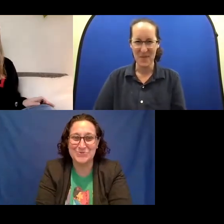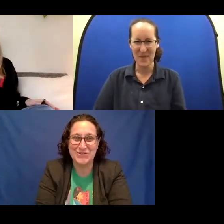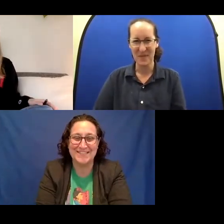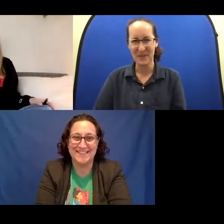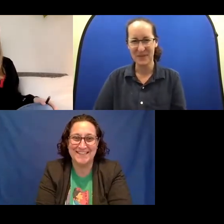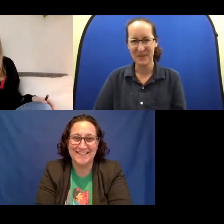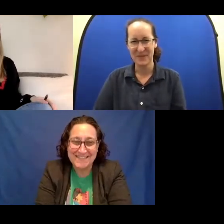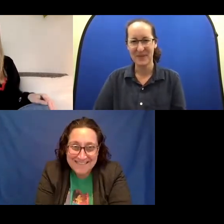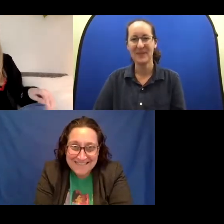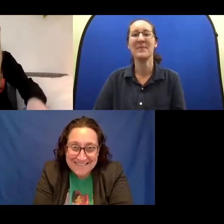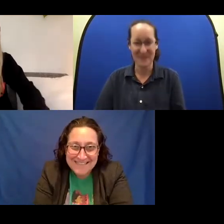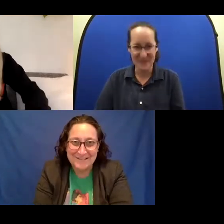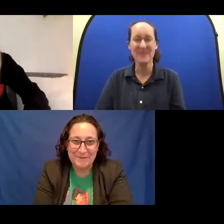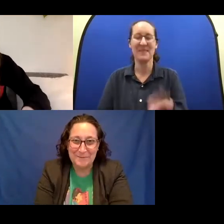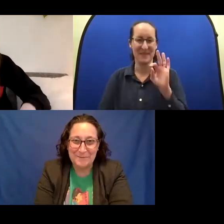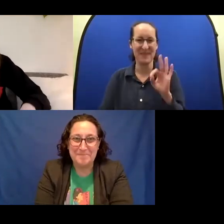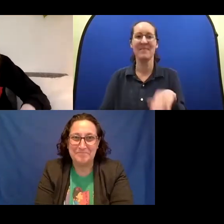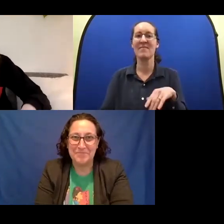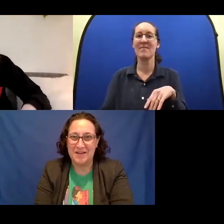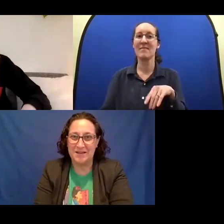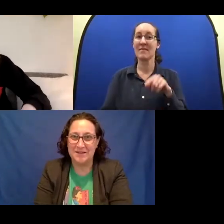How is being-- how does being a feminist